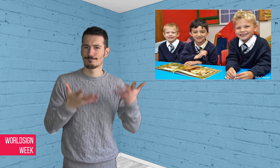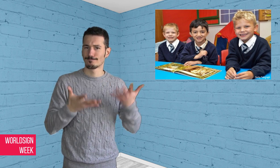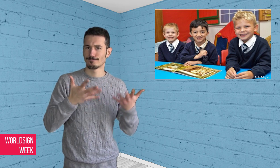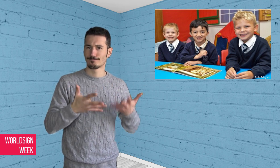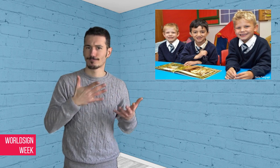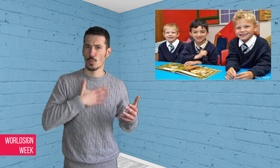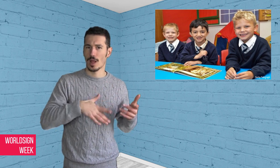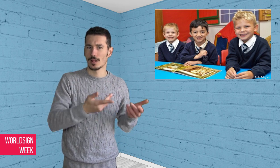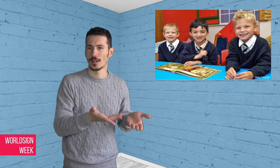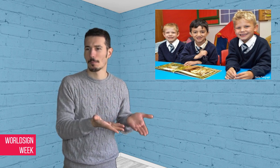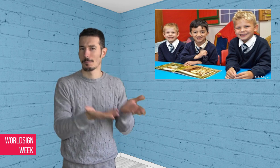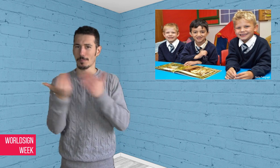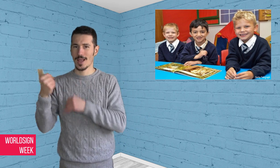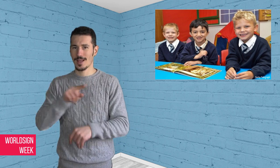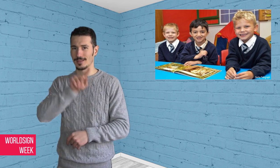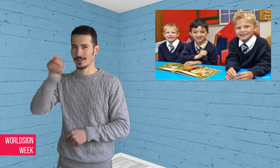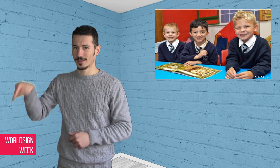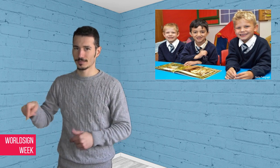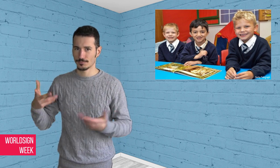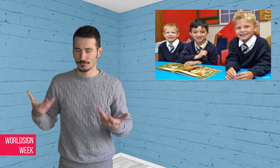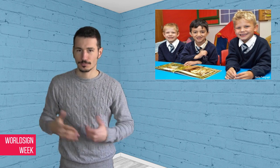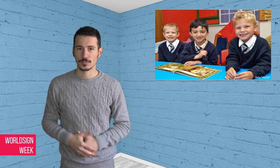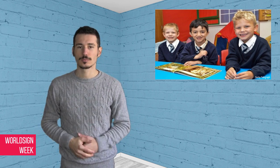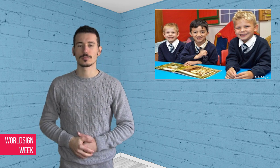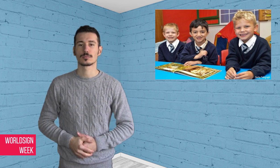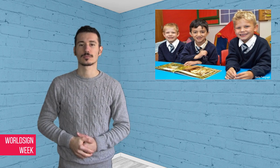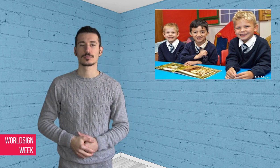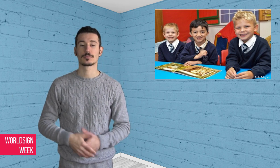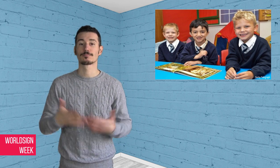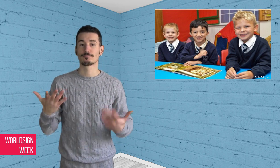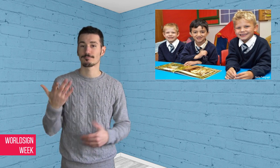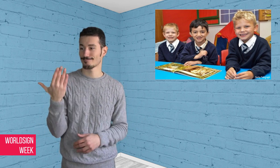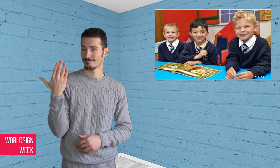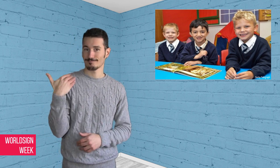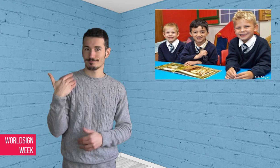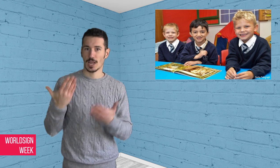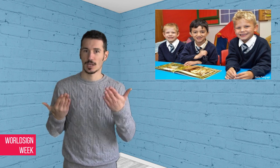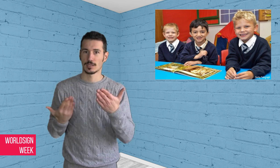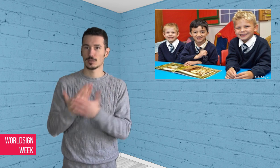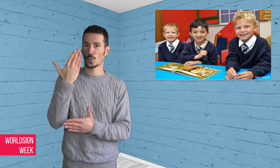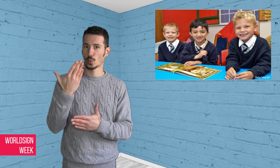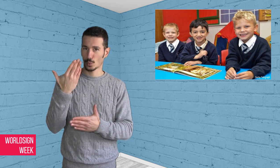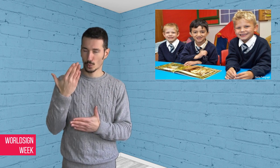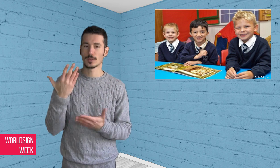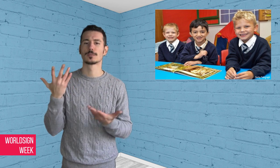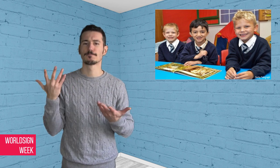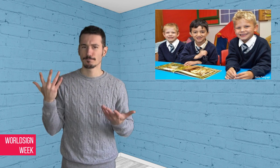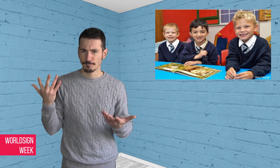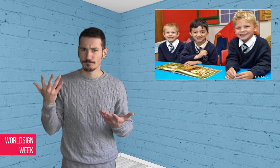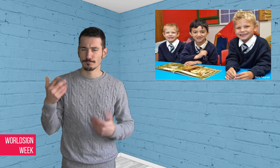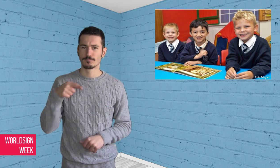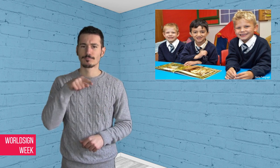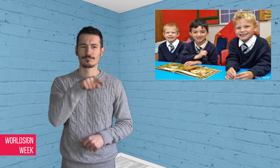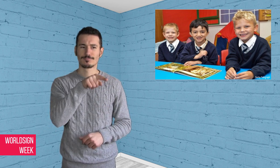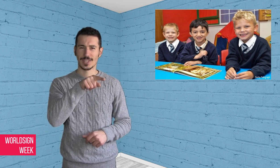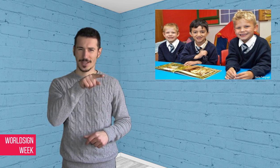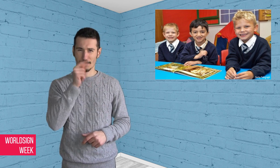In this update, they were informed at the last minute that they can stay while a